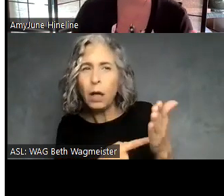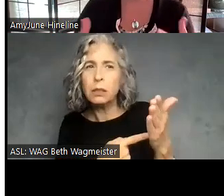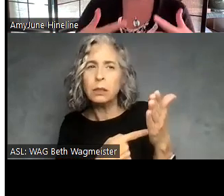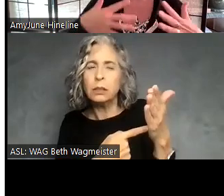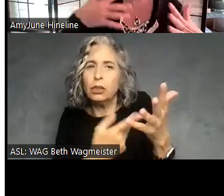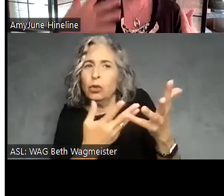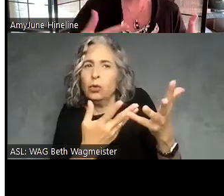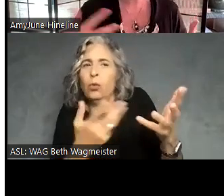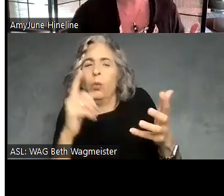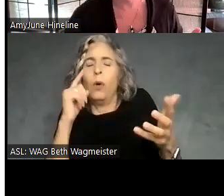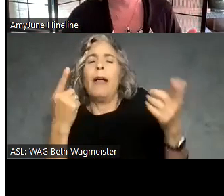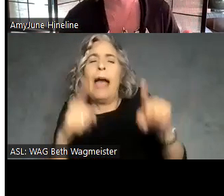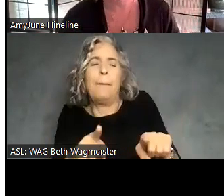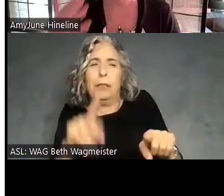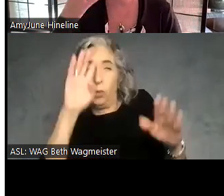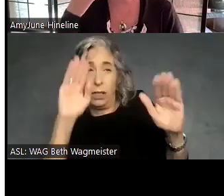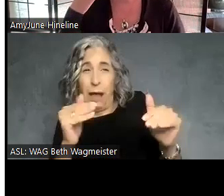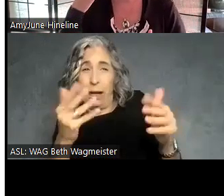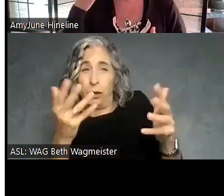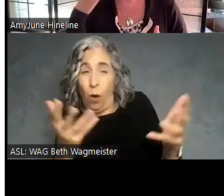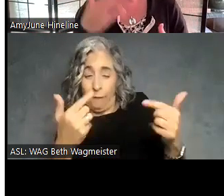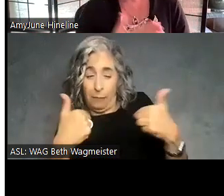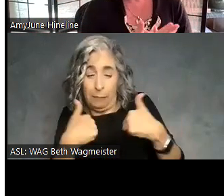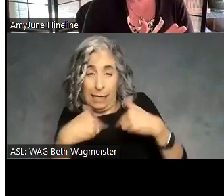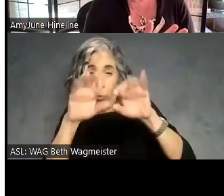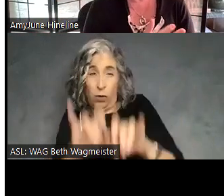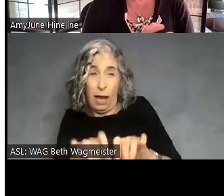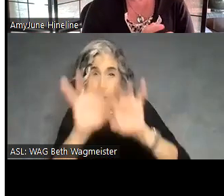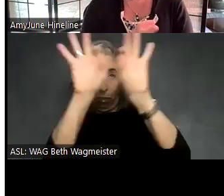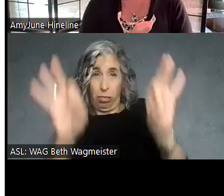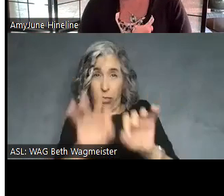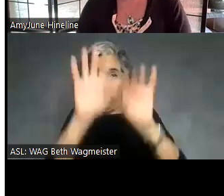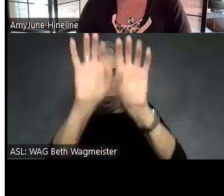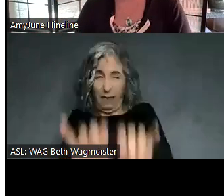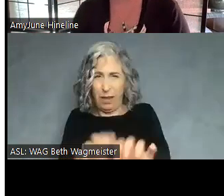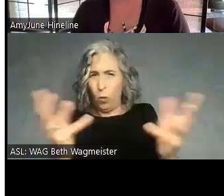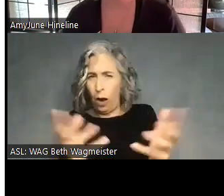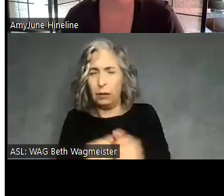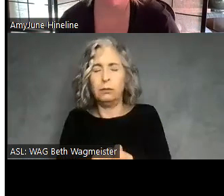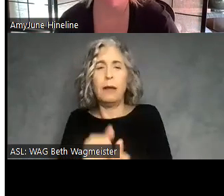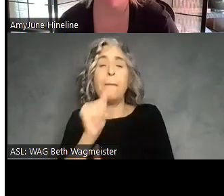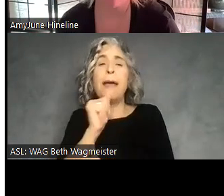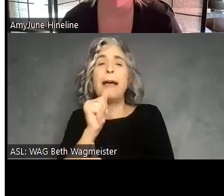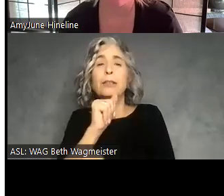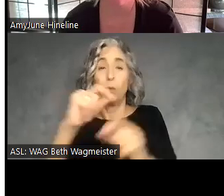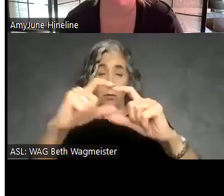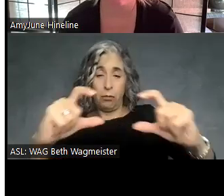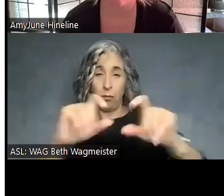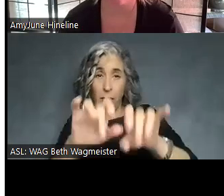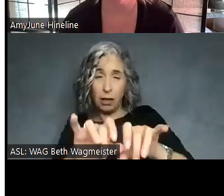that does not involve a password, maybe. In cases where users cannot remember their password,